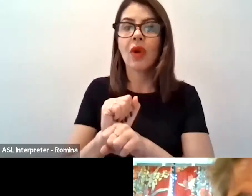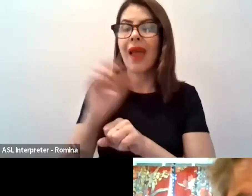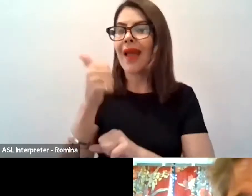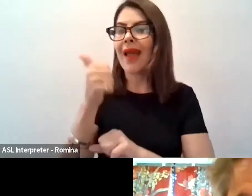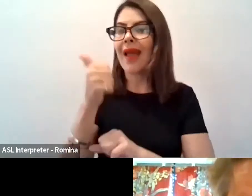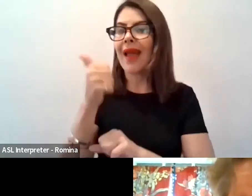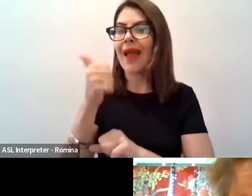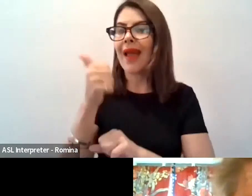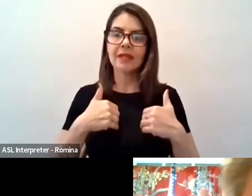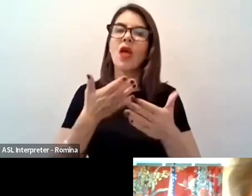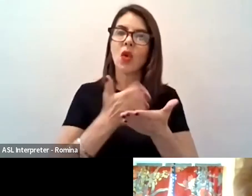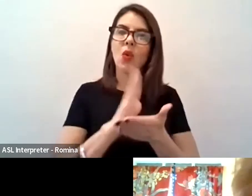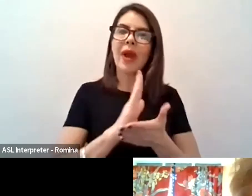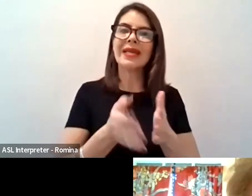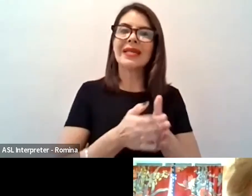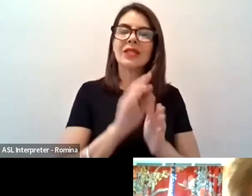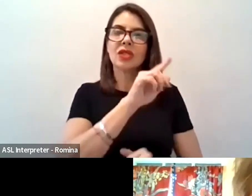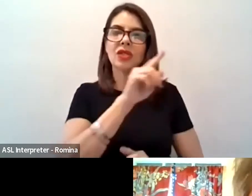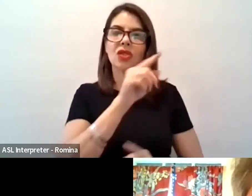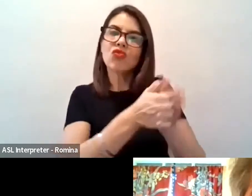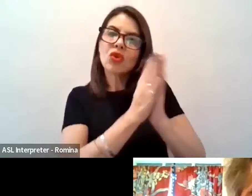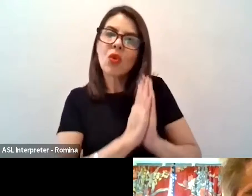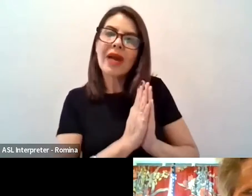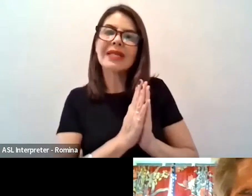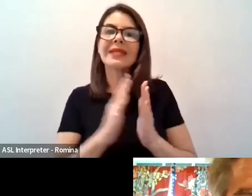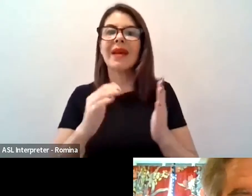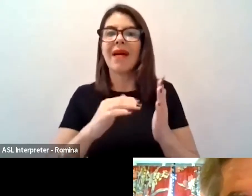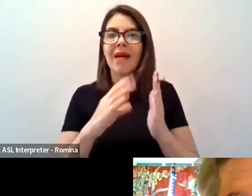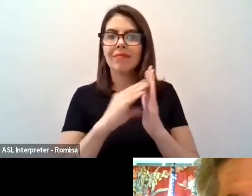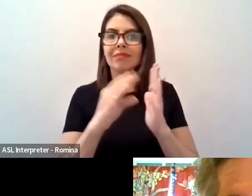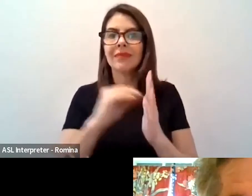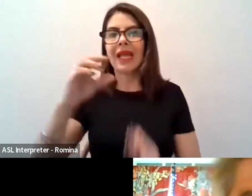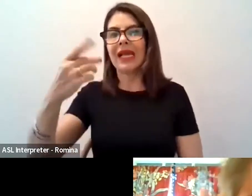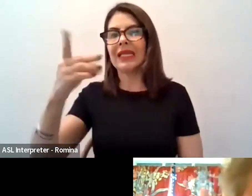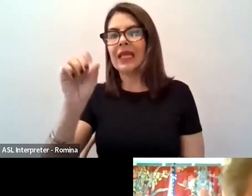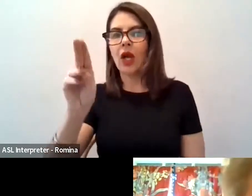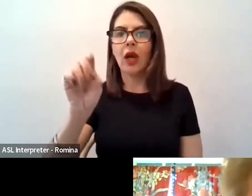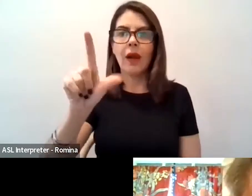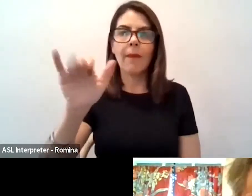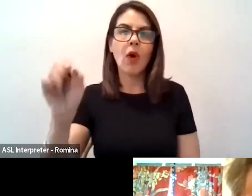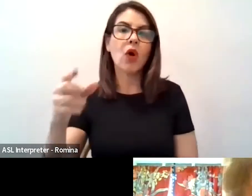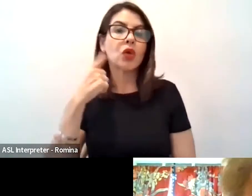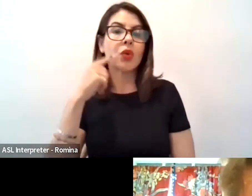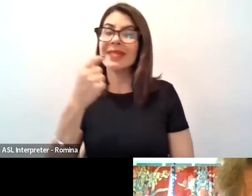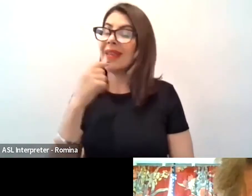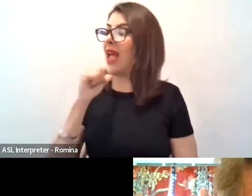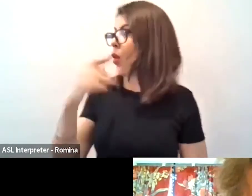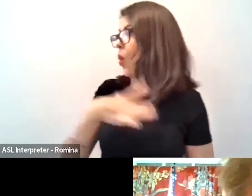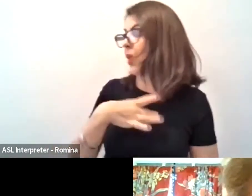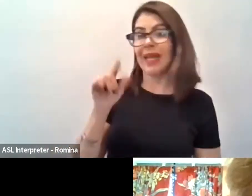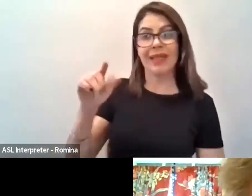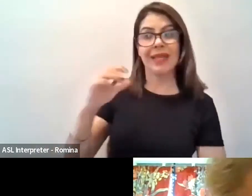to ask for a double stunt performer has a right to say I don't like this set up. I'm not gonna, I I don't, I'm not gonna perform that.